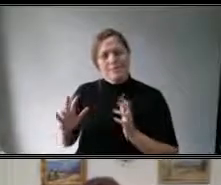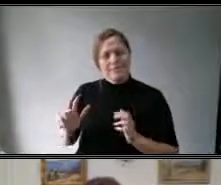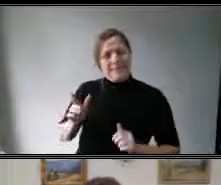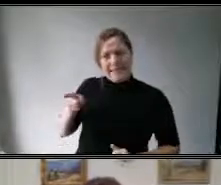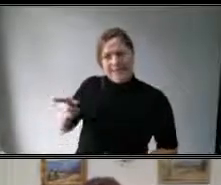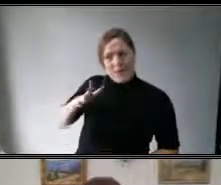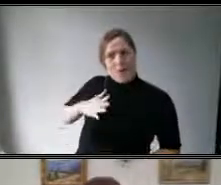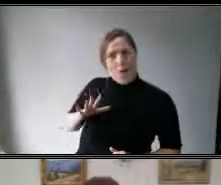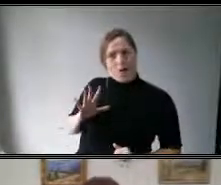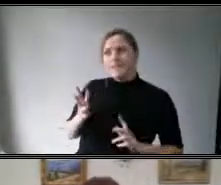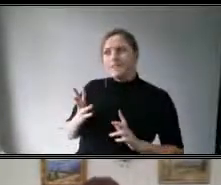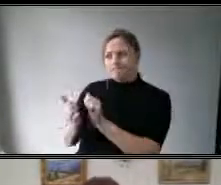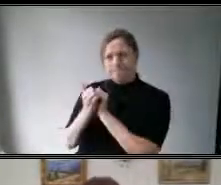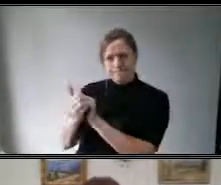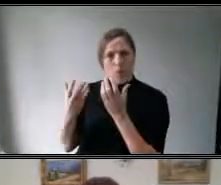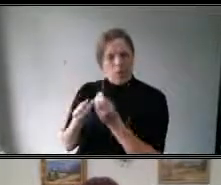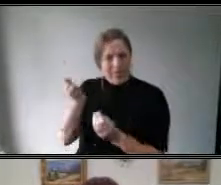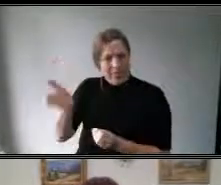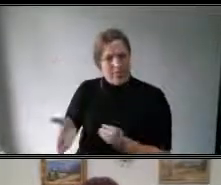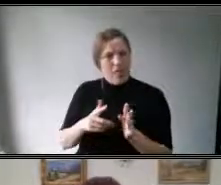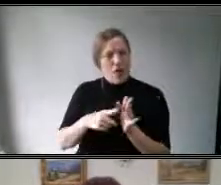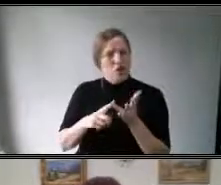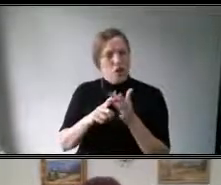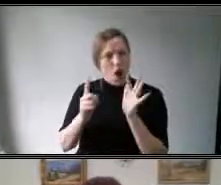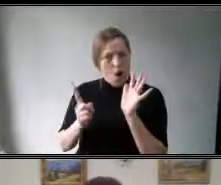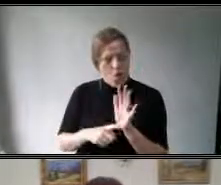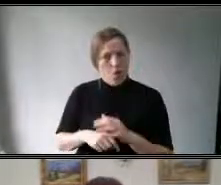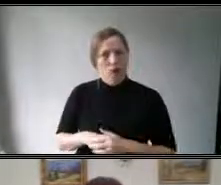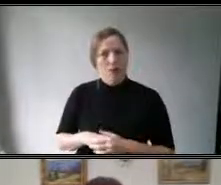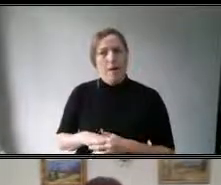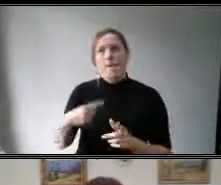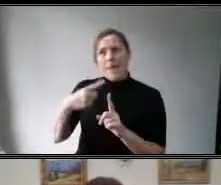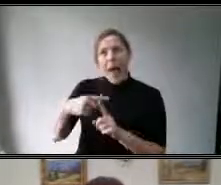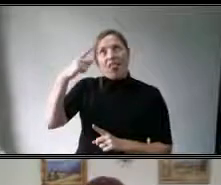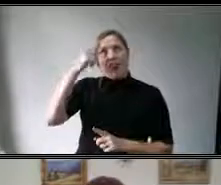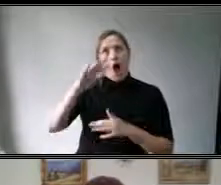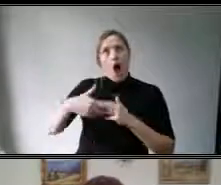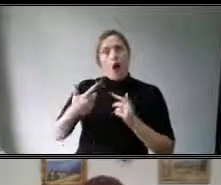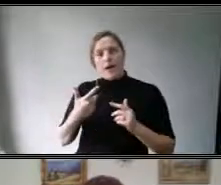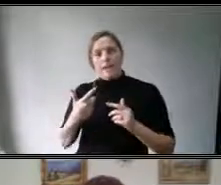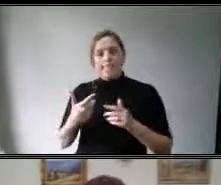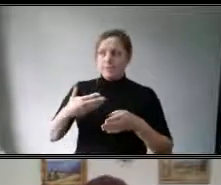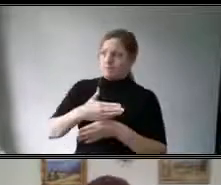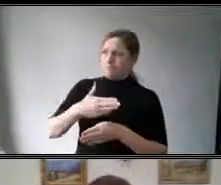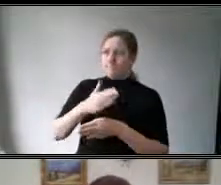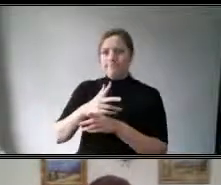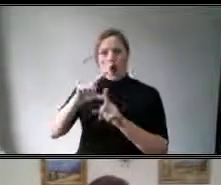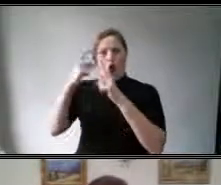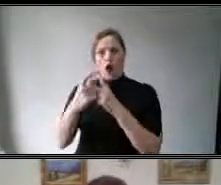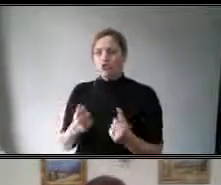practical and cultural change that kind of came along with that um and then i guess in terms of